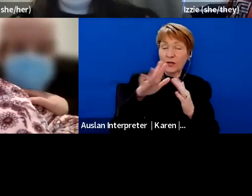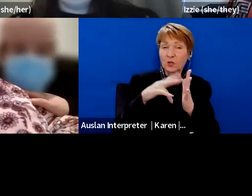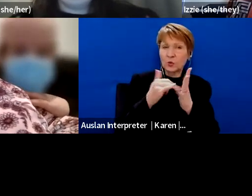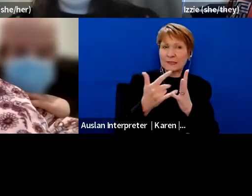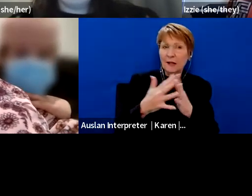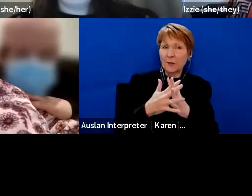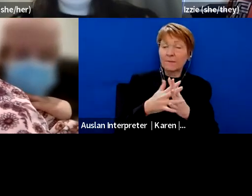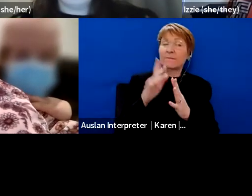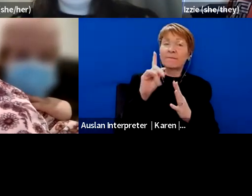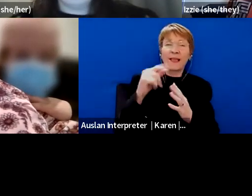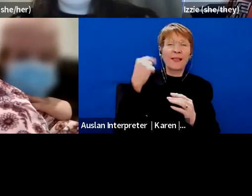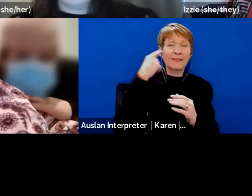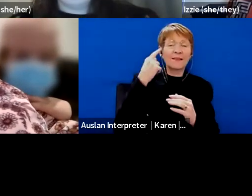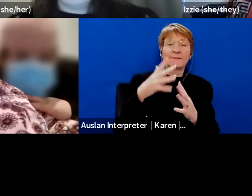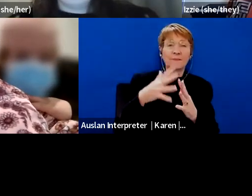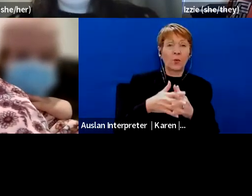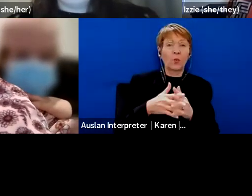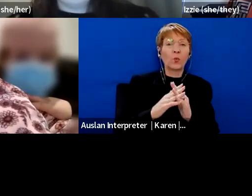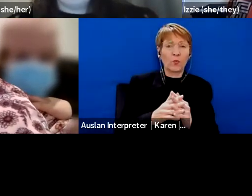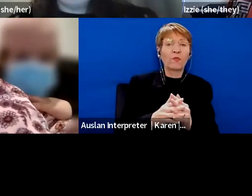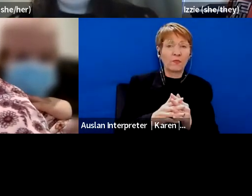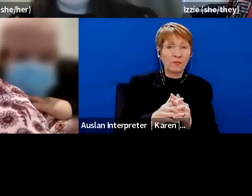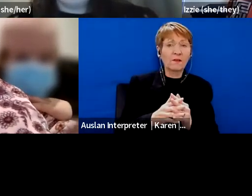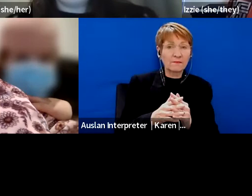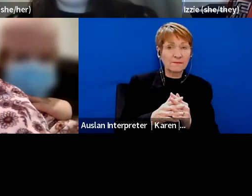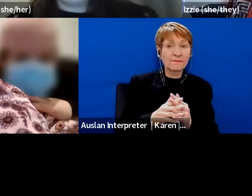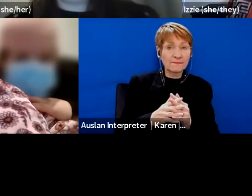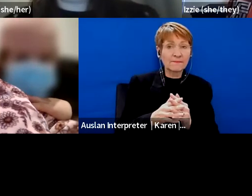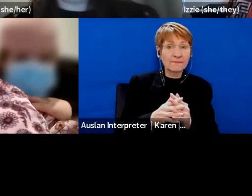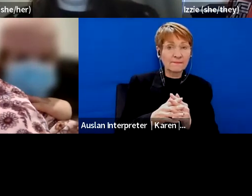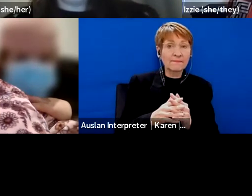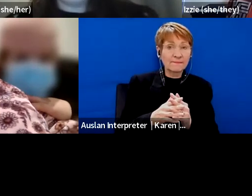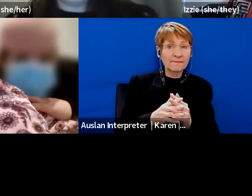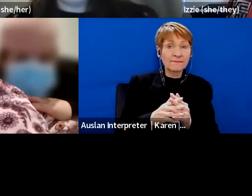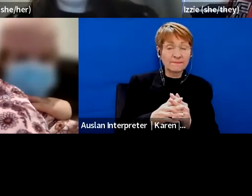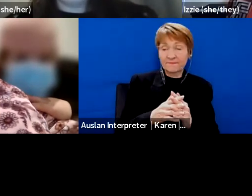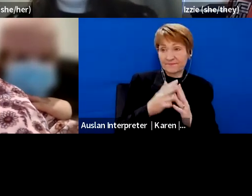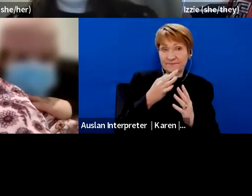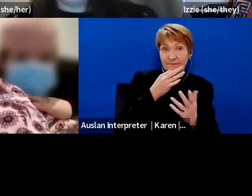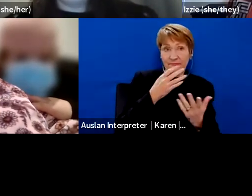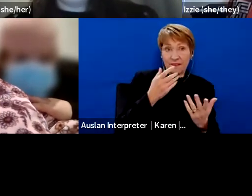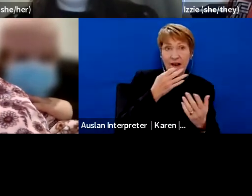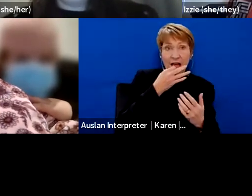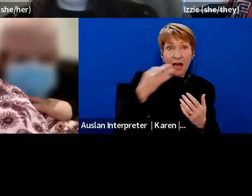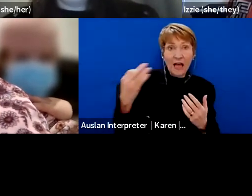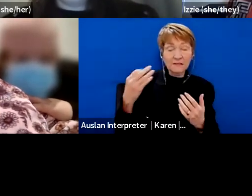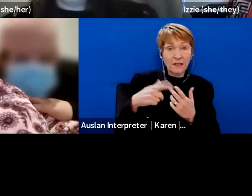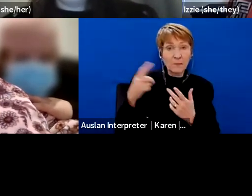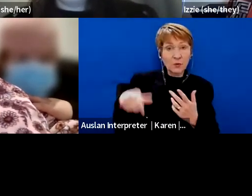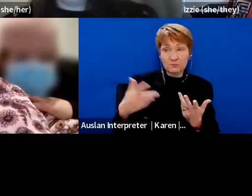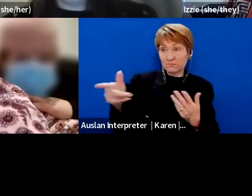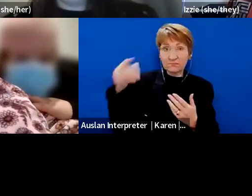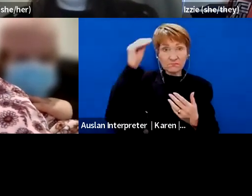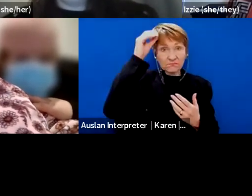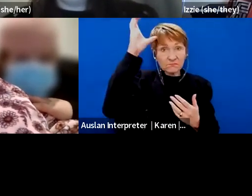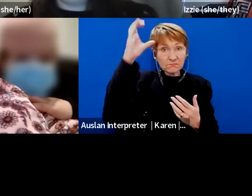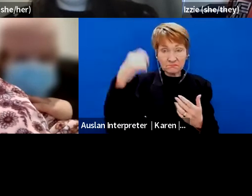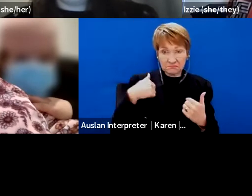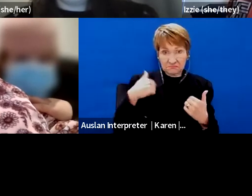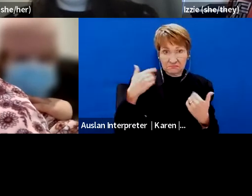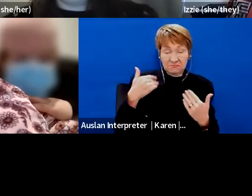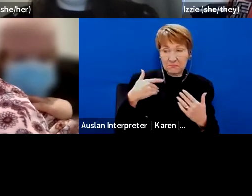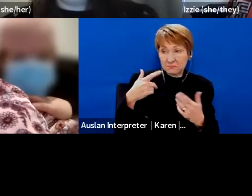But yeah, I think it's definitely worthwhile for people to put those questions out there because other people know so much more.